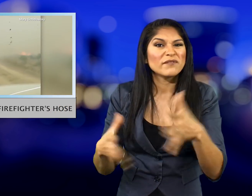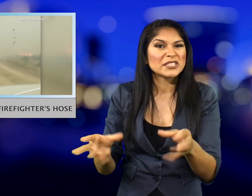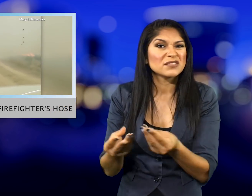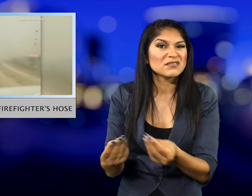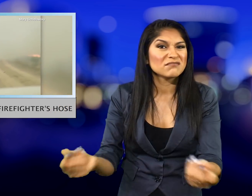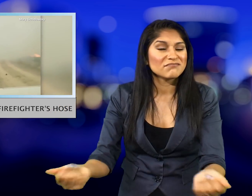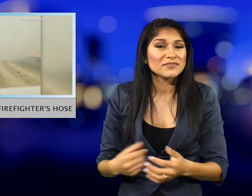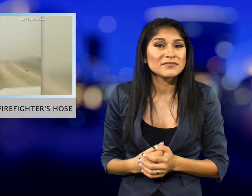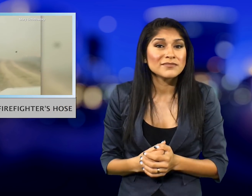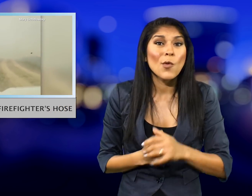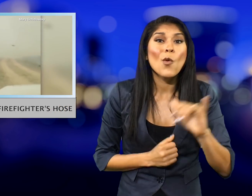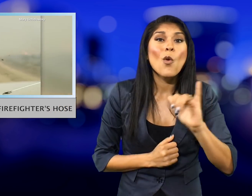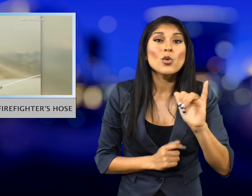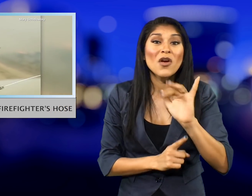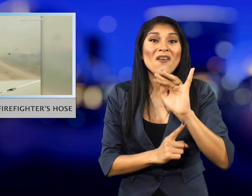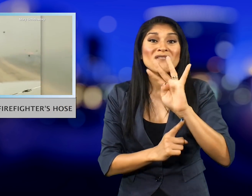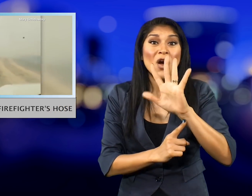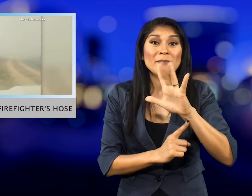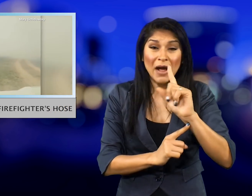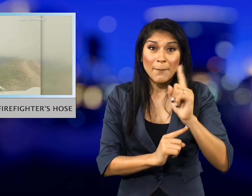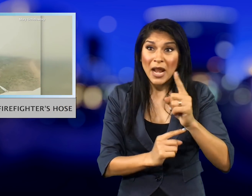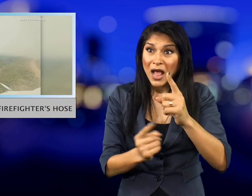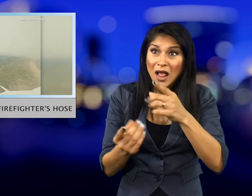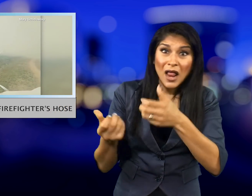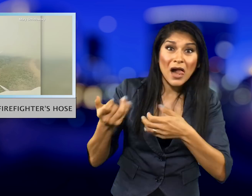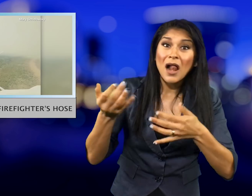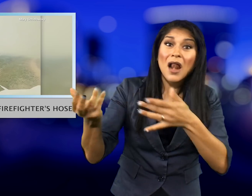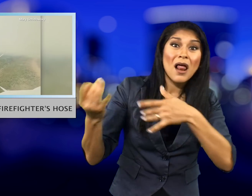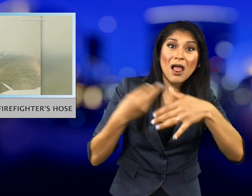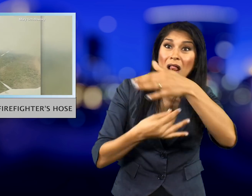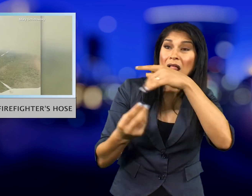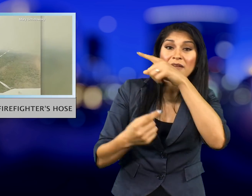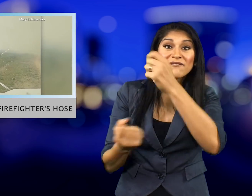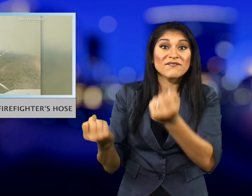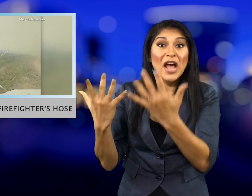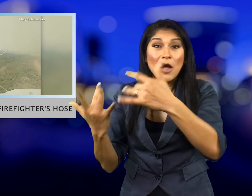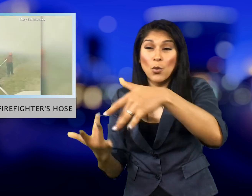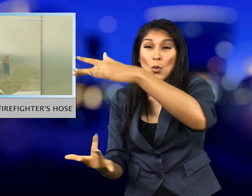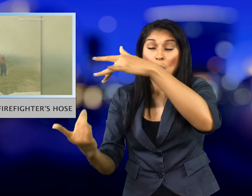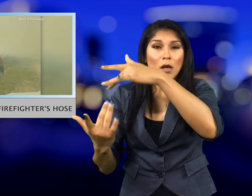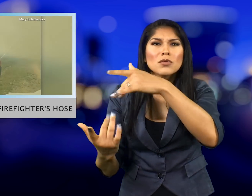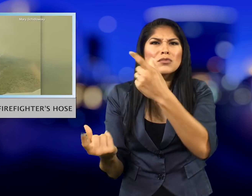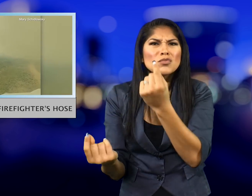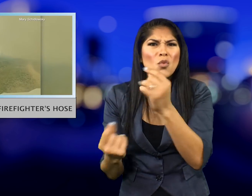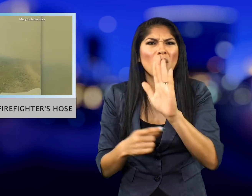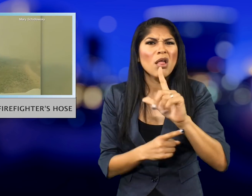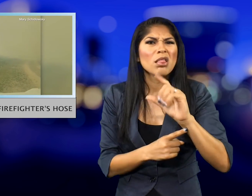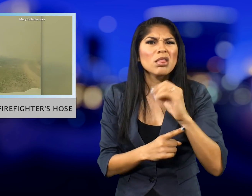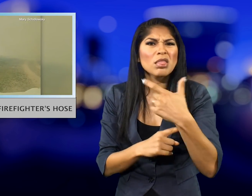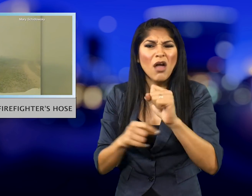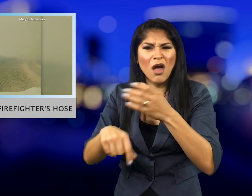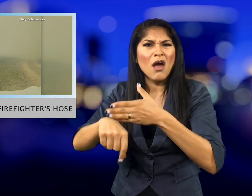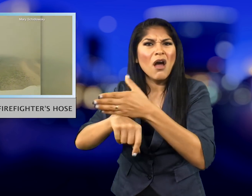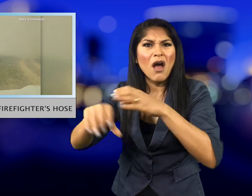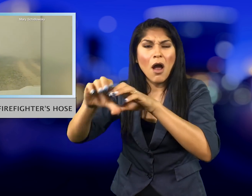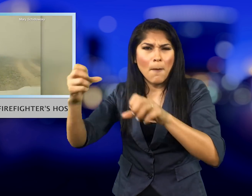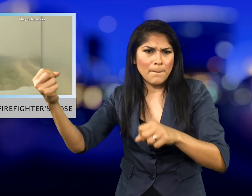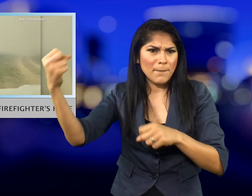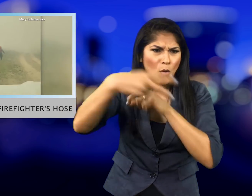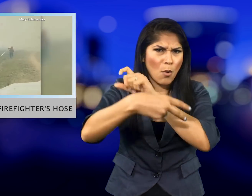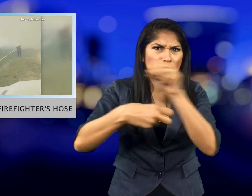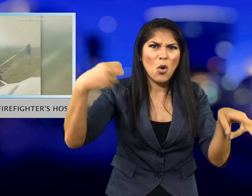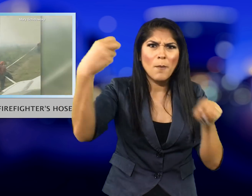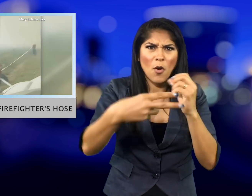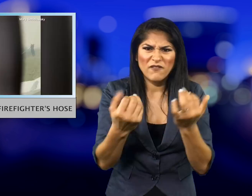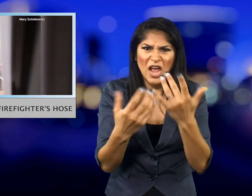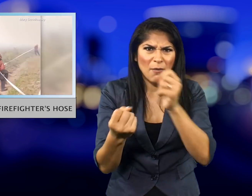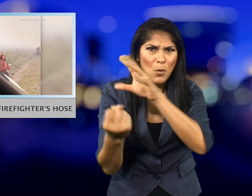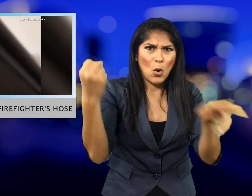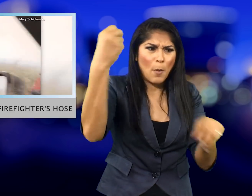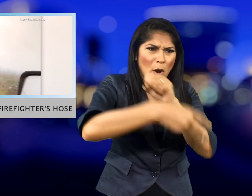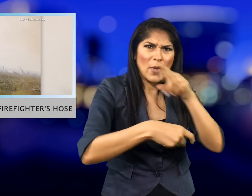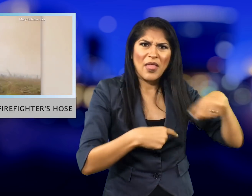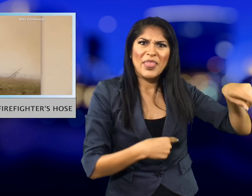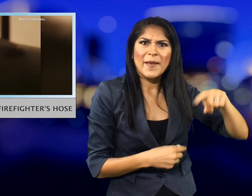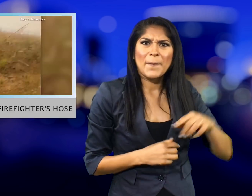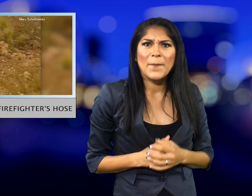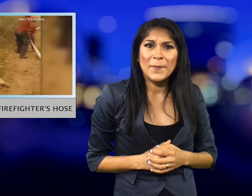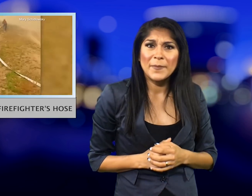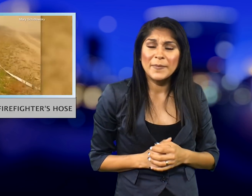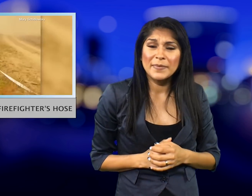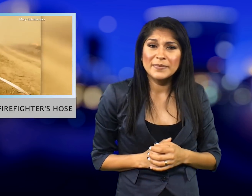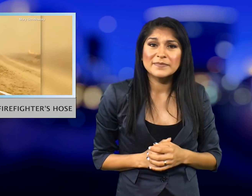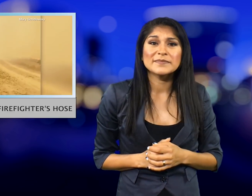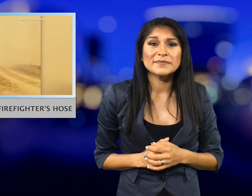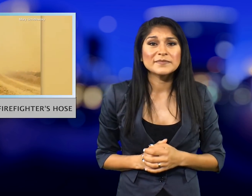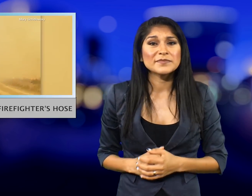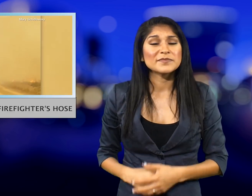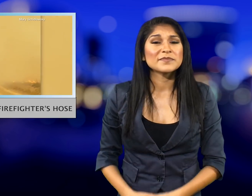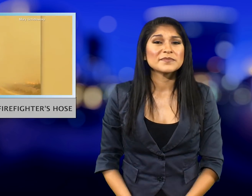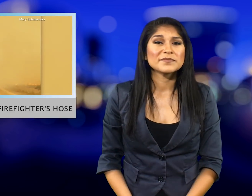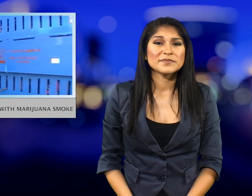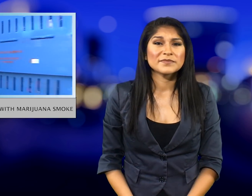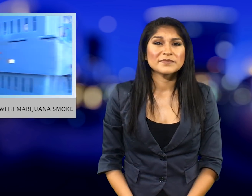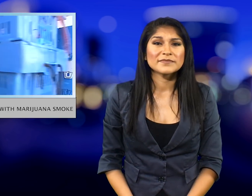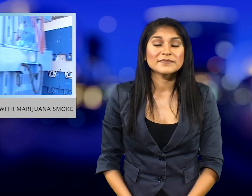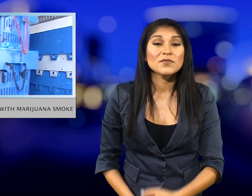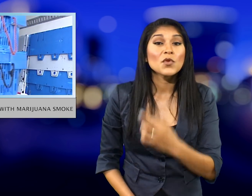She said the firenado also threw burning logs at them for 45 minutes.